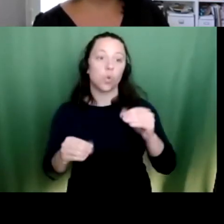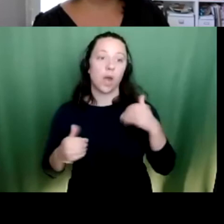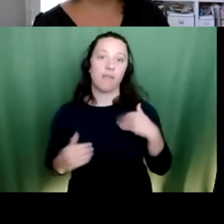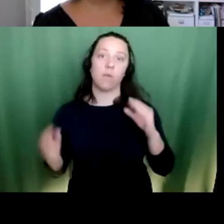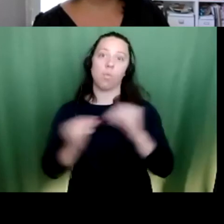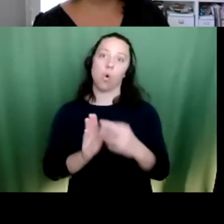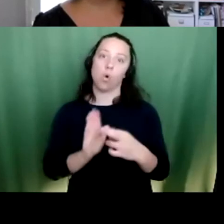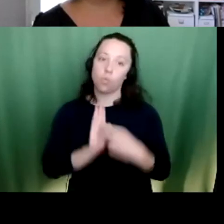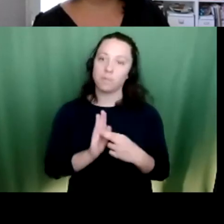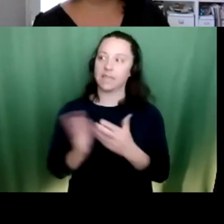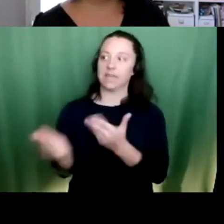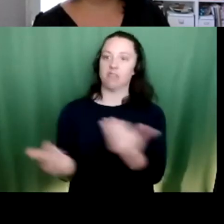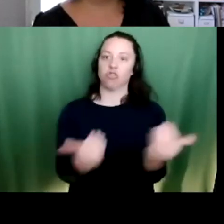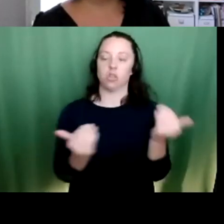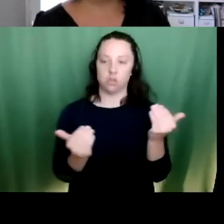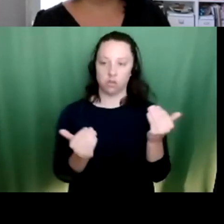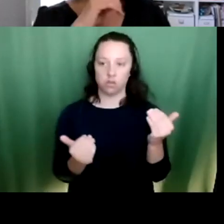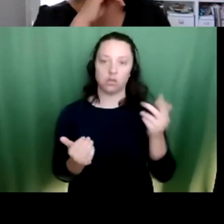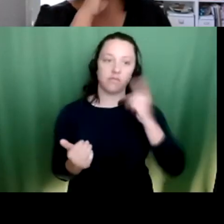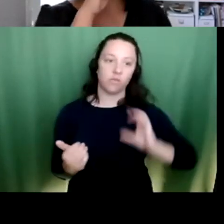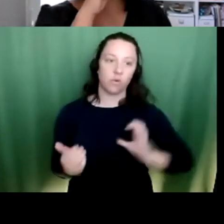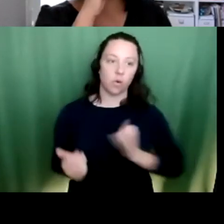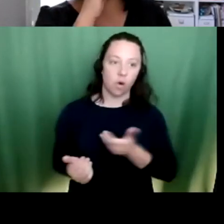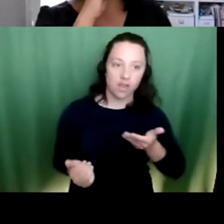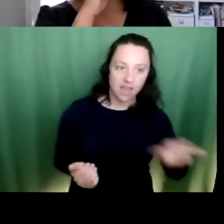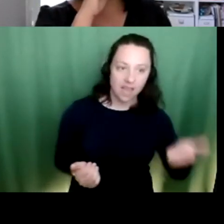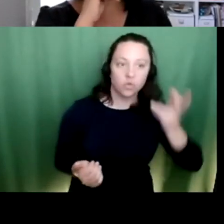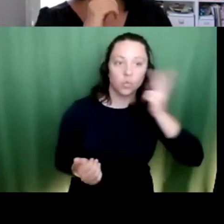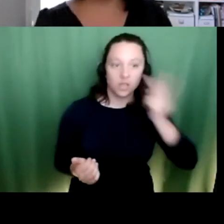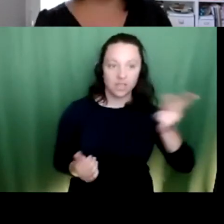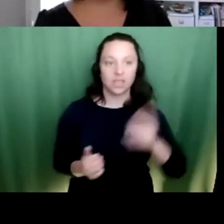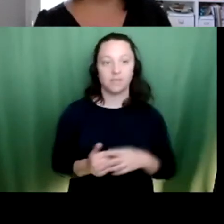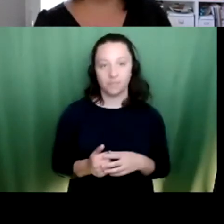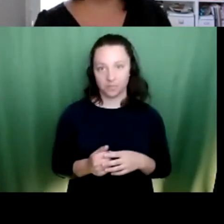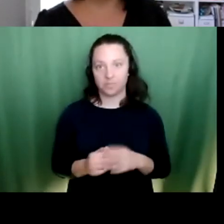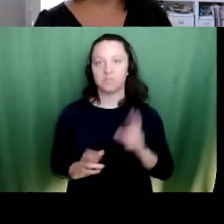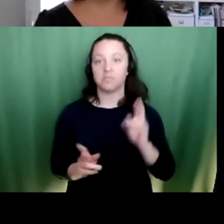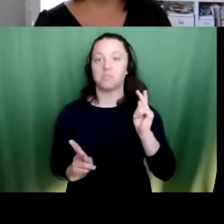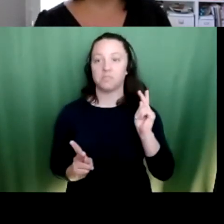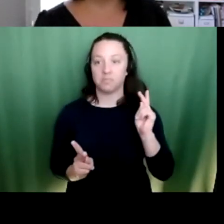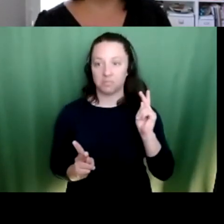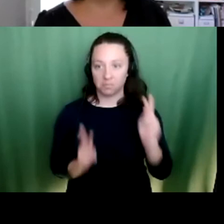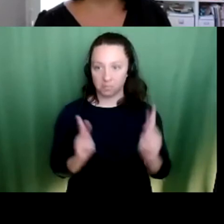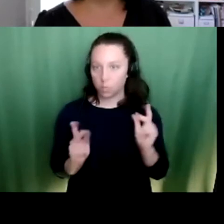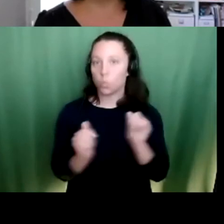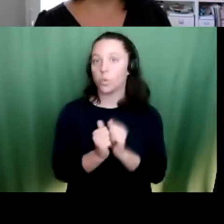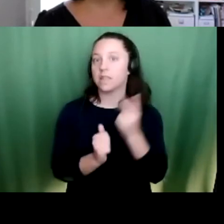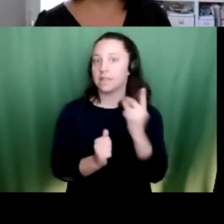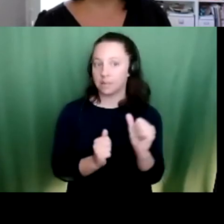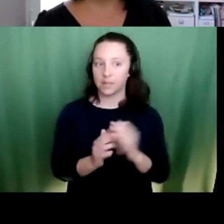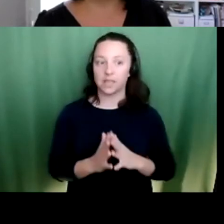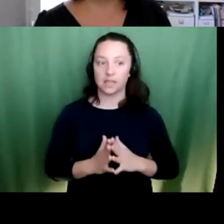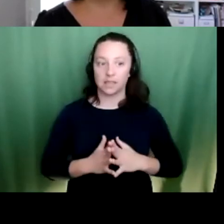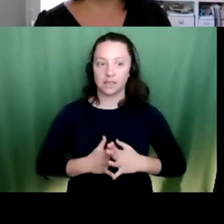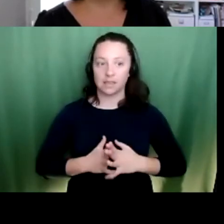grounds for our guest to see individuals with disabilities providing learning opportunities.